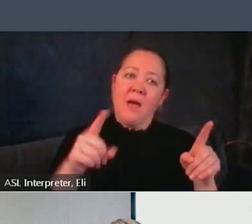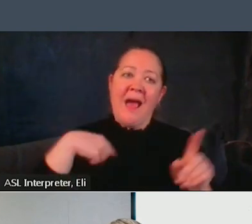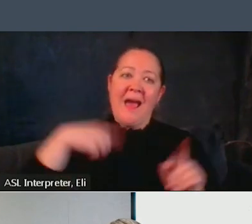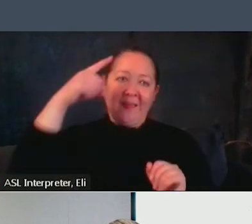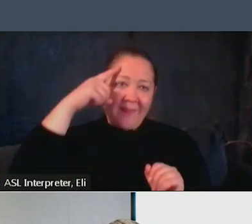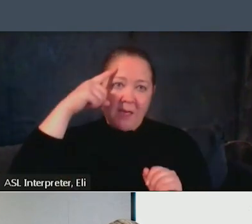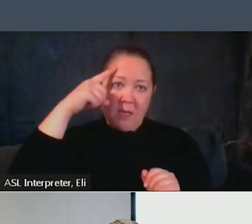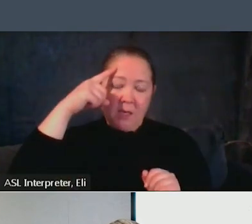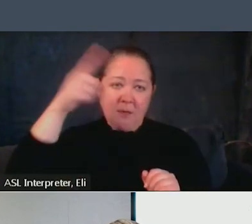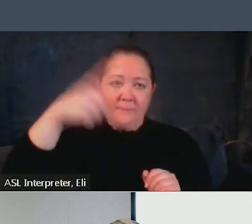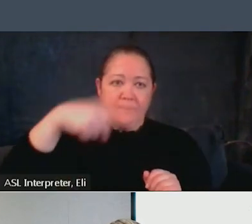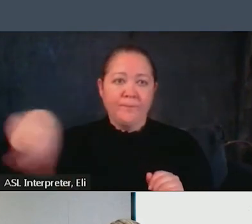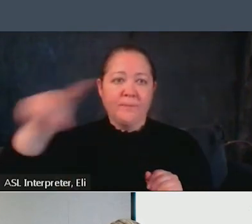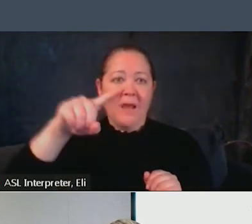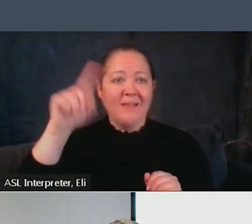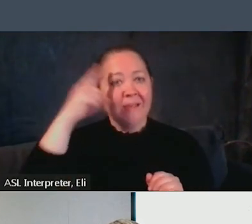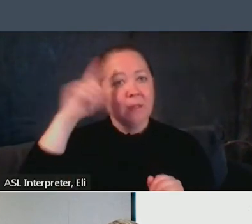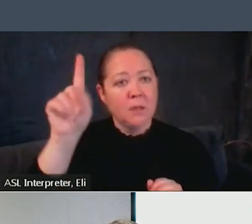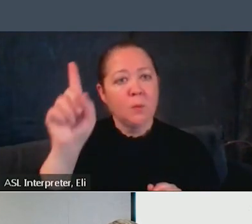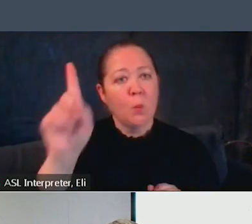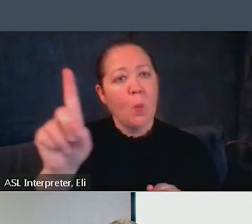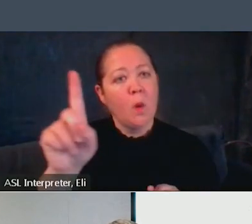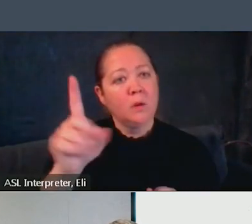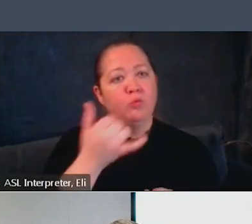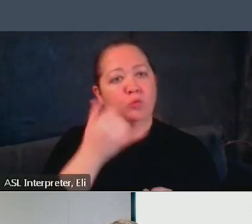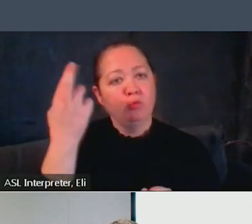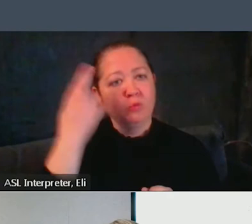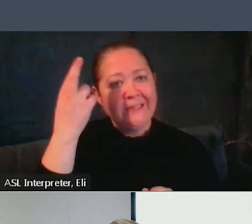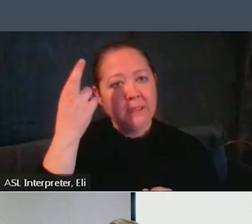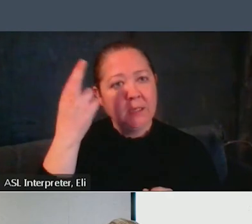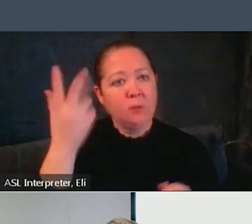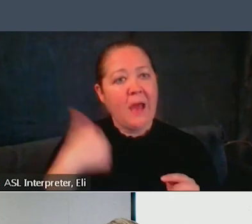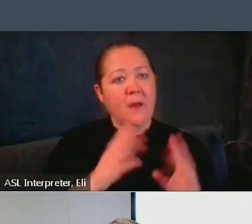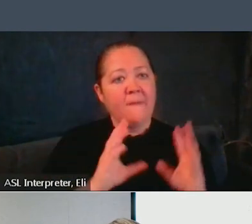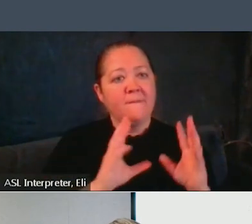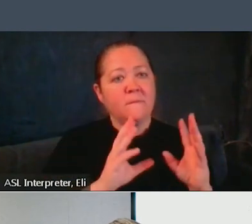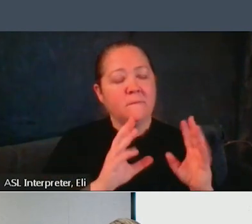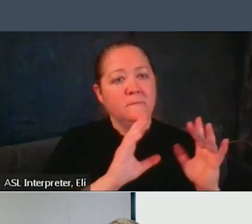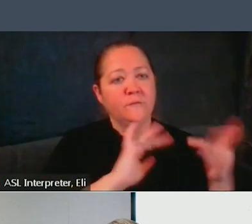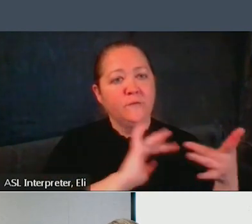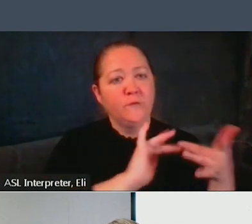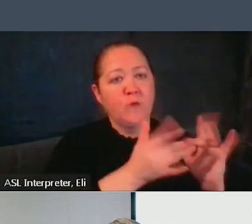I think that's one of the reasons they may have had that virtual meeting. And I know Mr. Nelson is going to talk about what happened. I wasn't there.